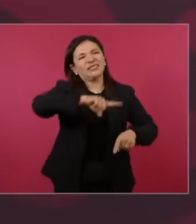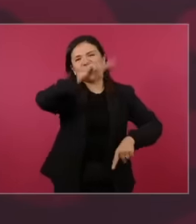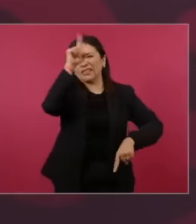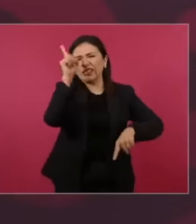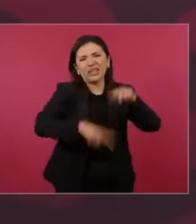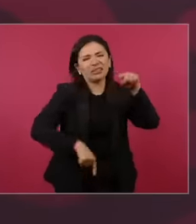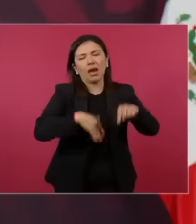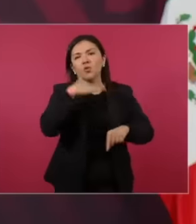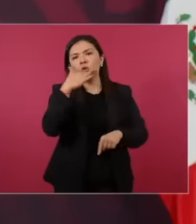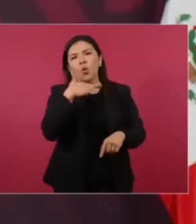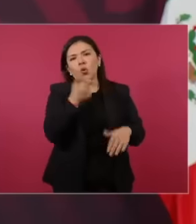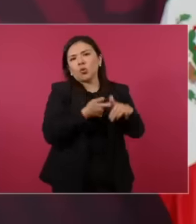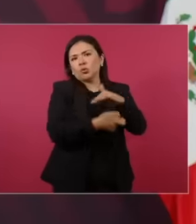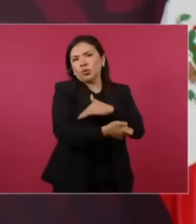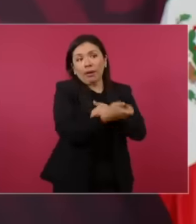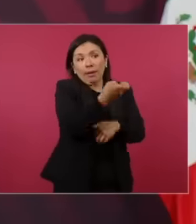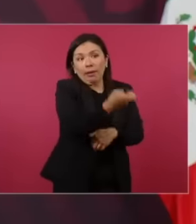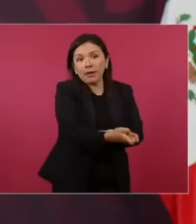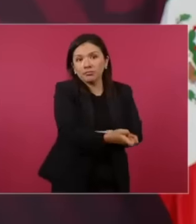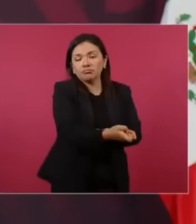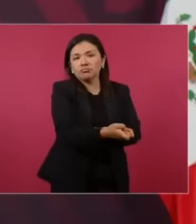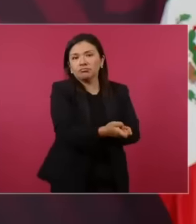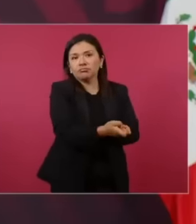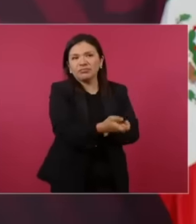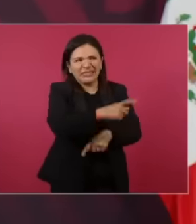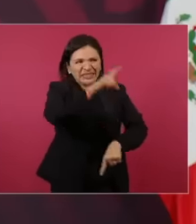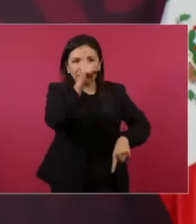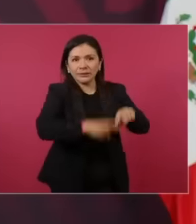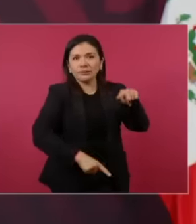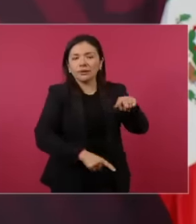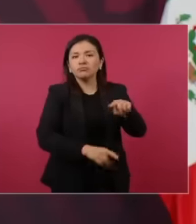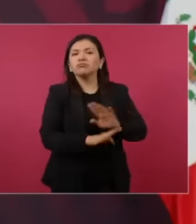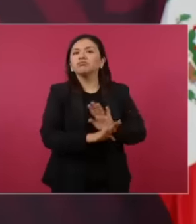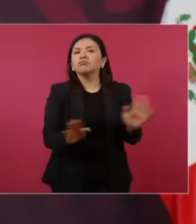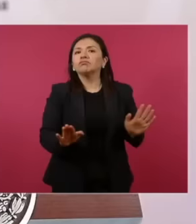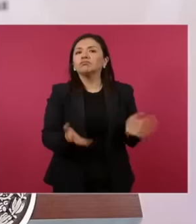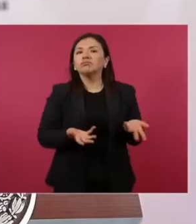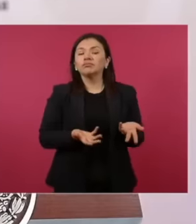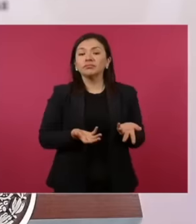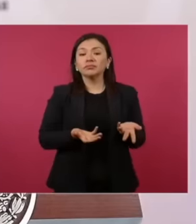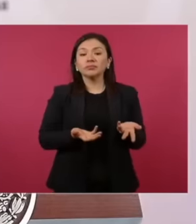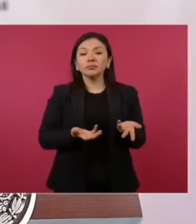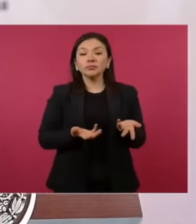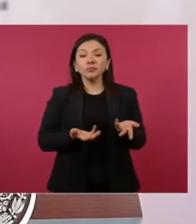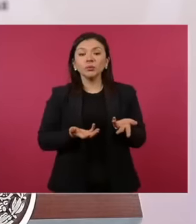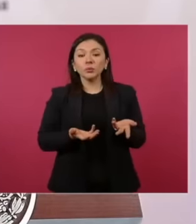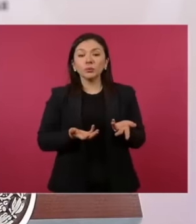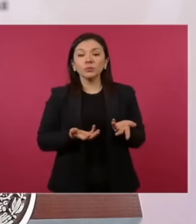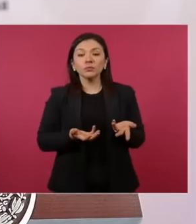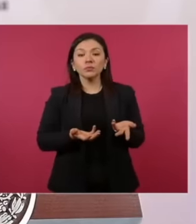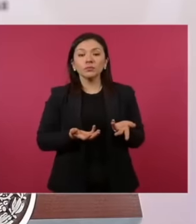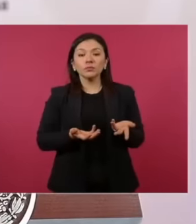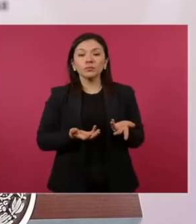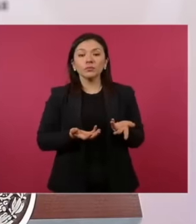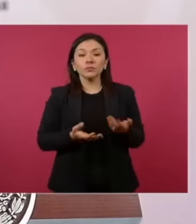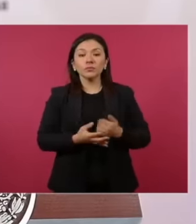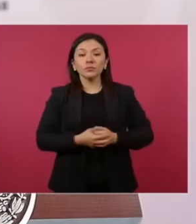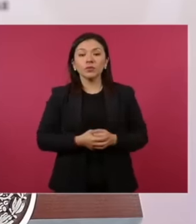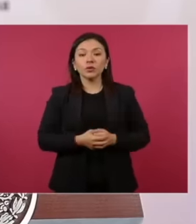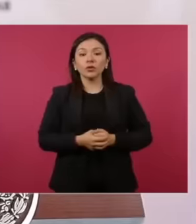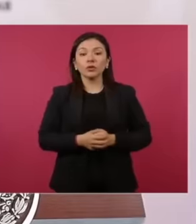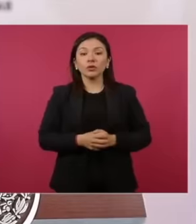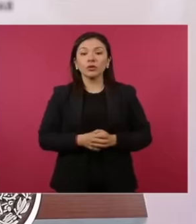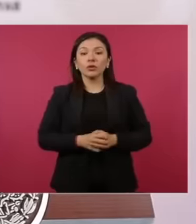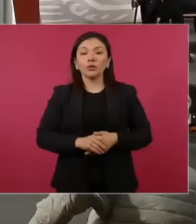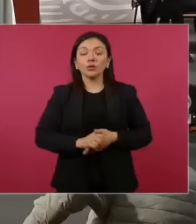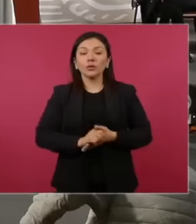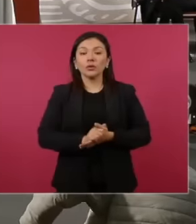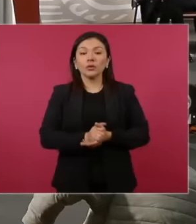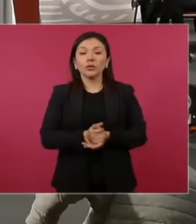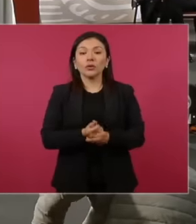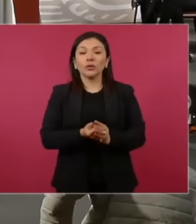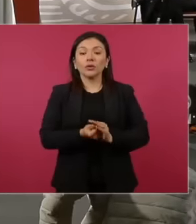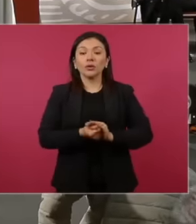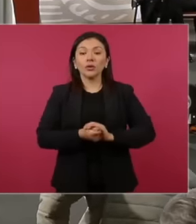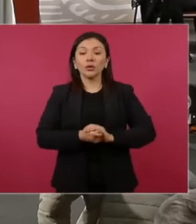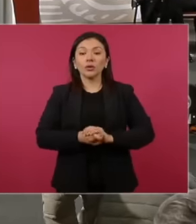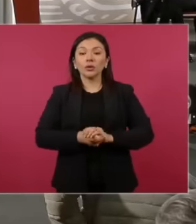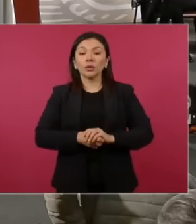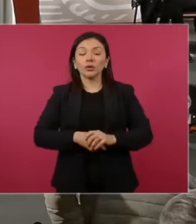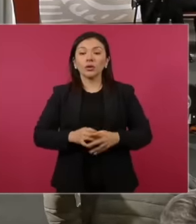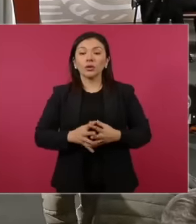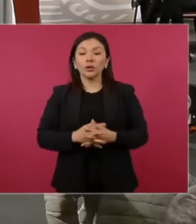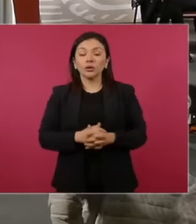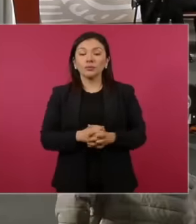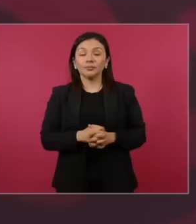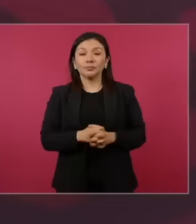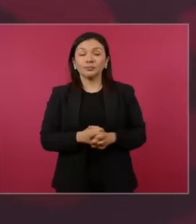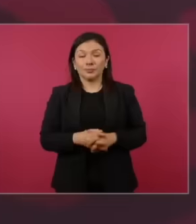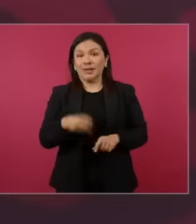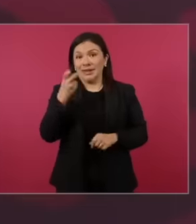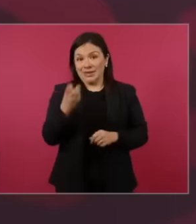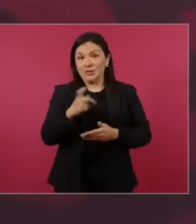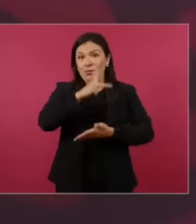corruption and these were the welfare programs but it was also the increase in